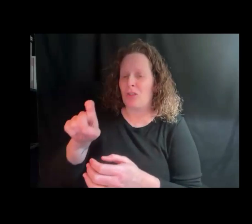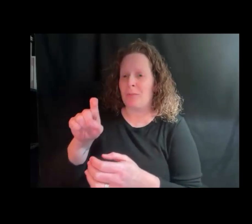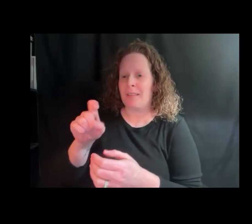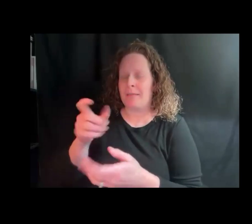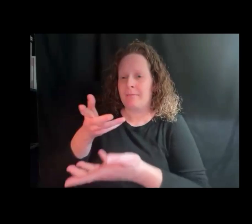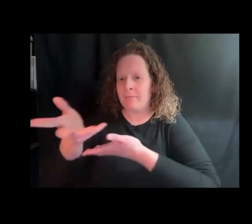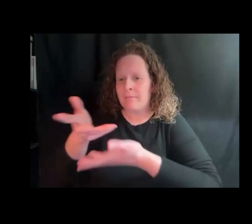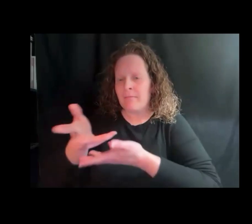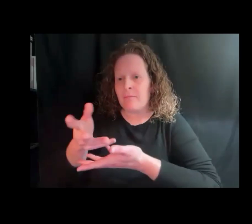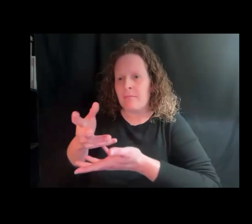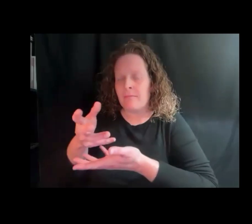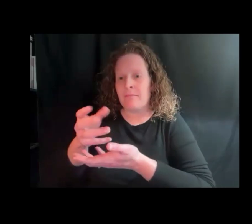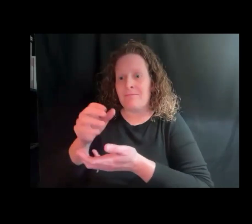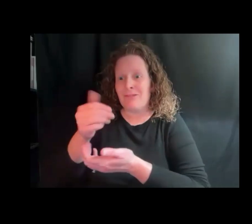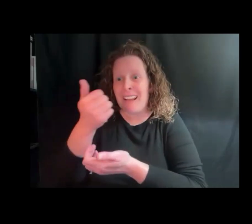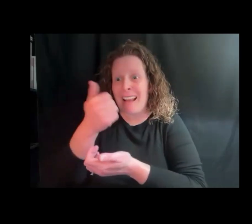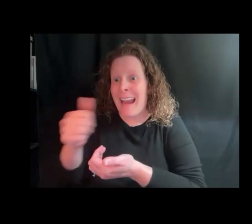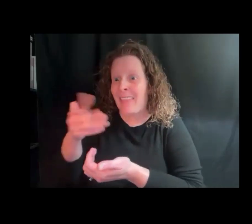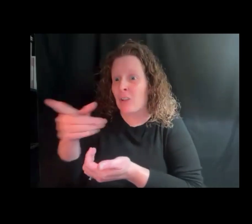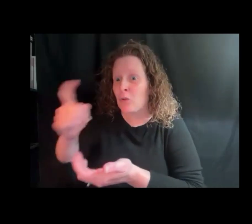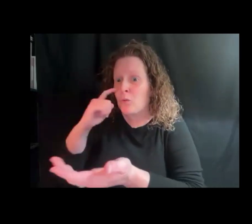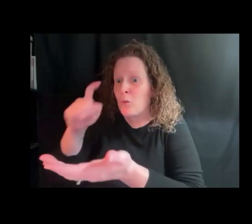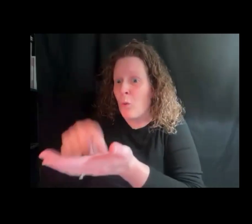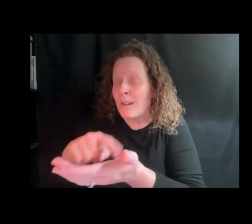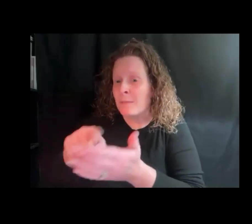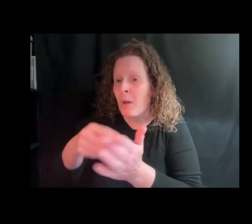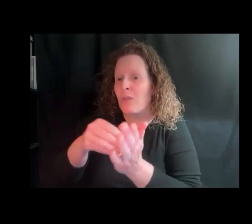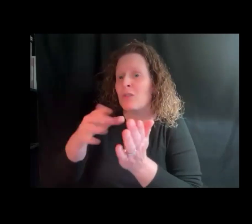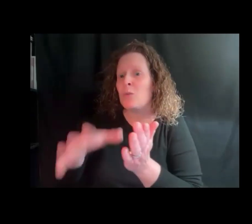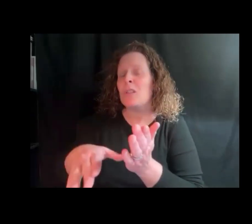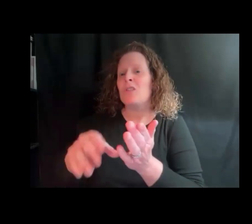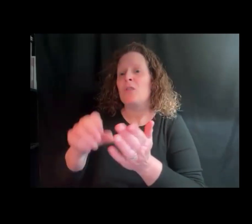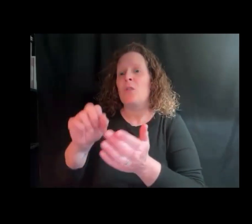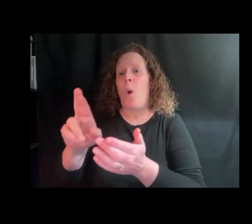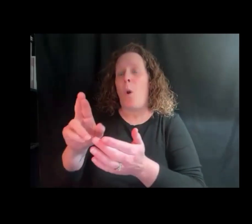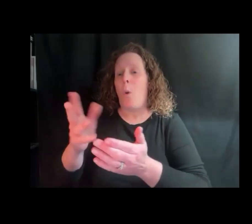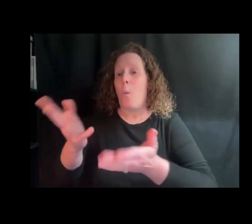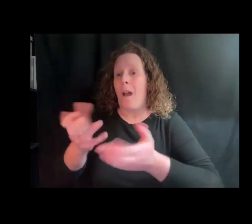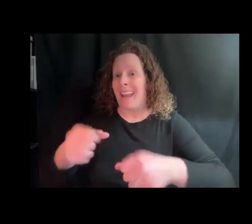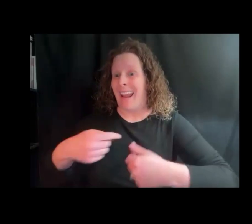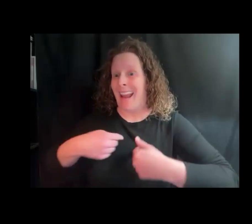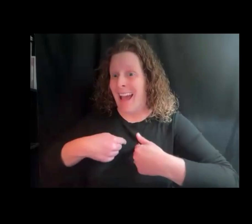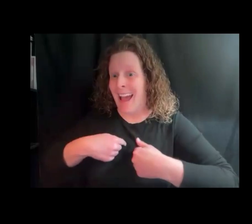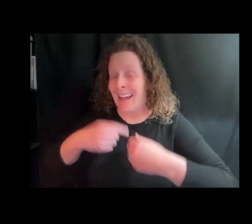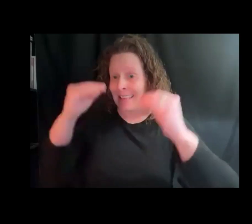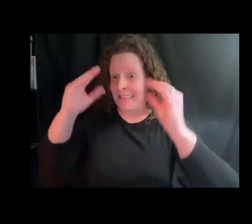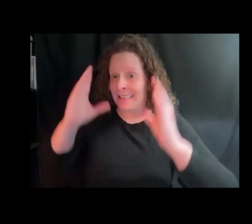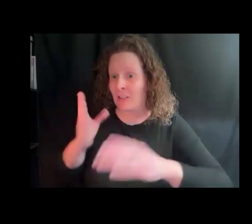The staff members should work with the interpreter